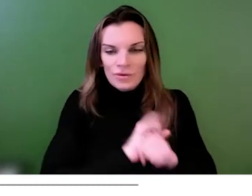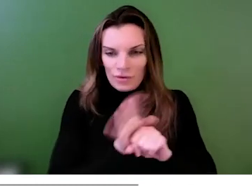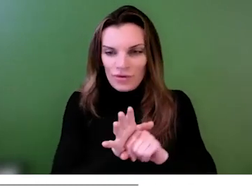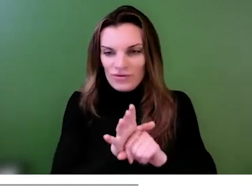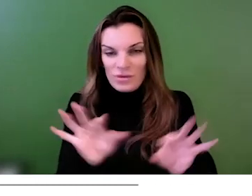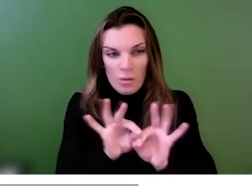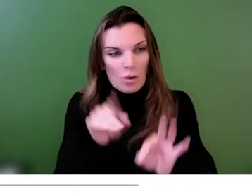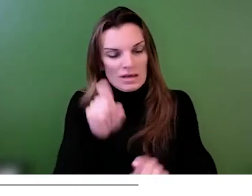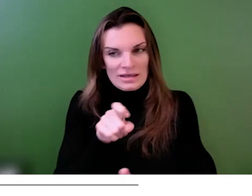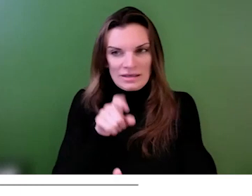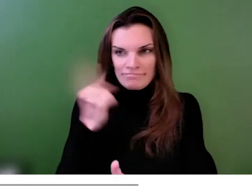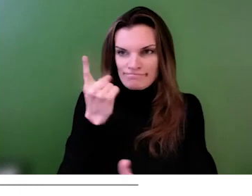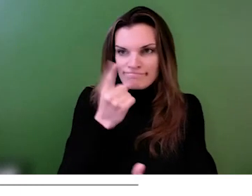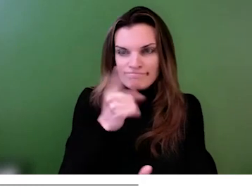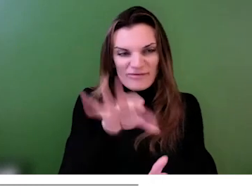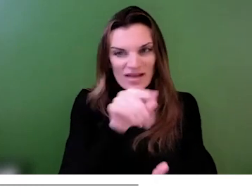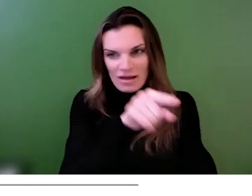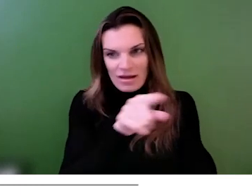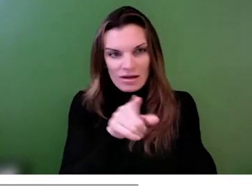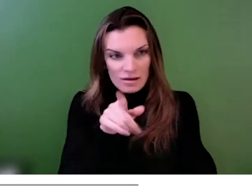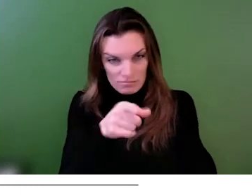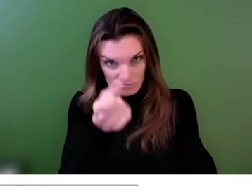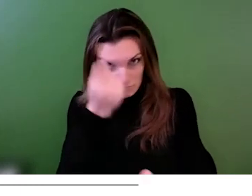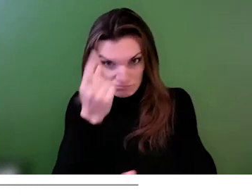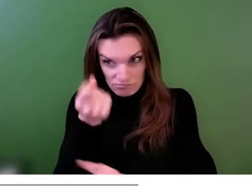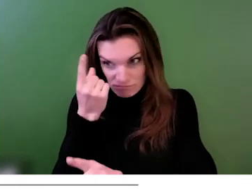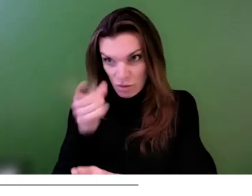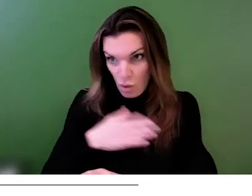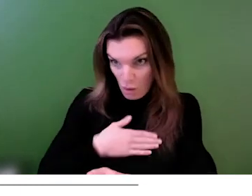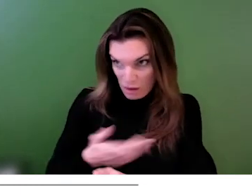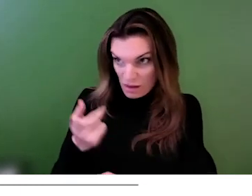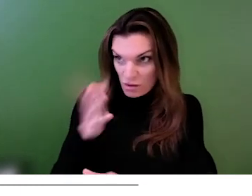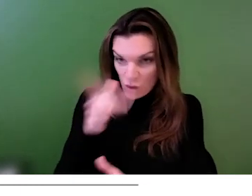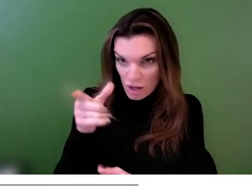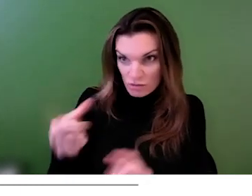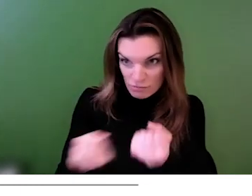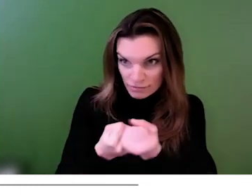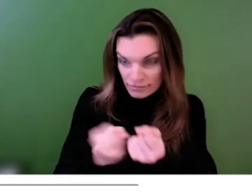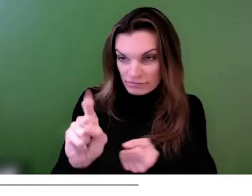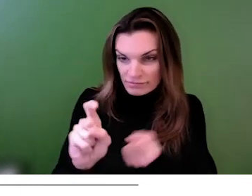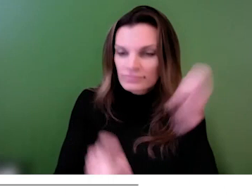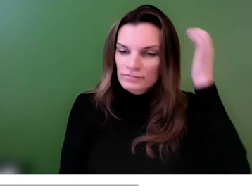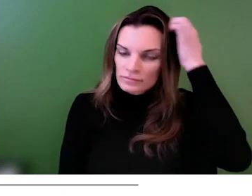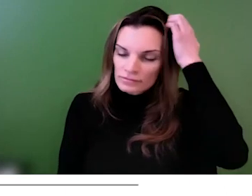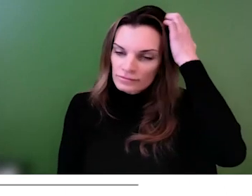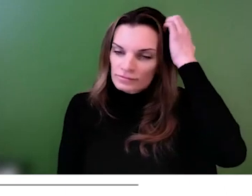does know or is at least willing to learn. Part of that is if you are